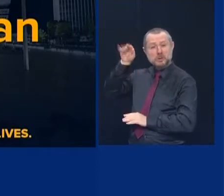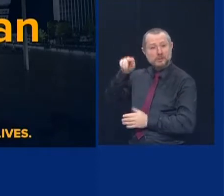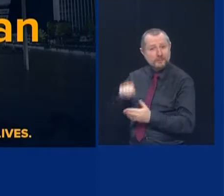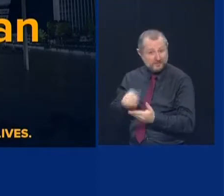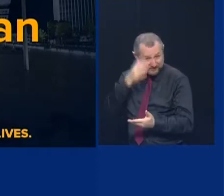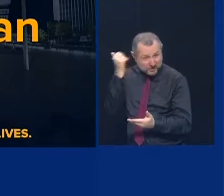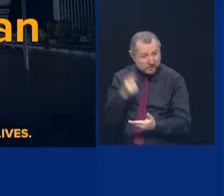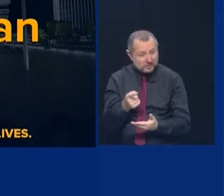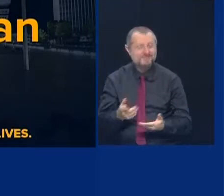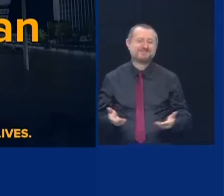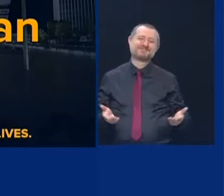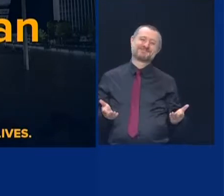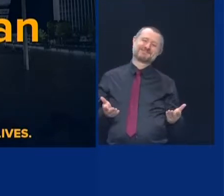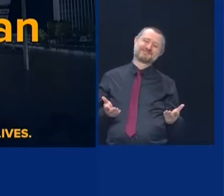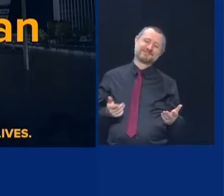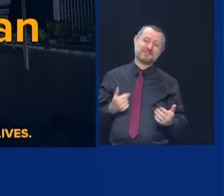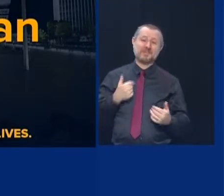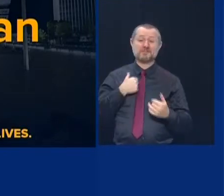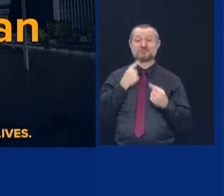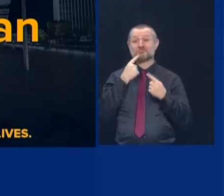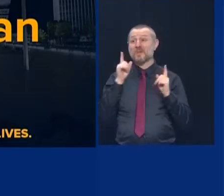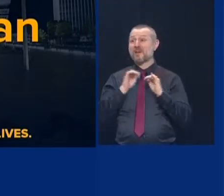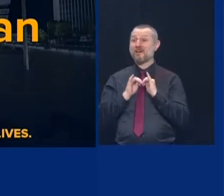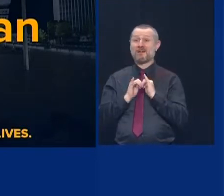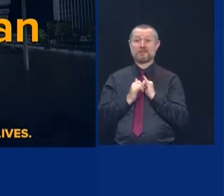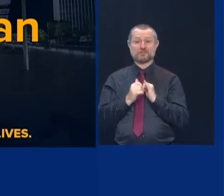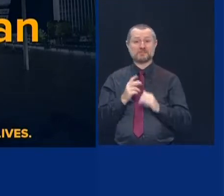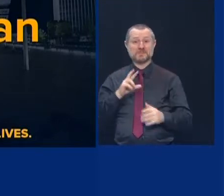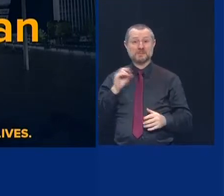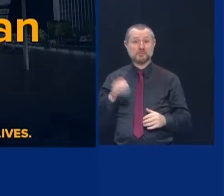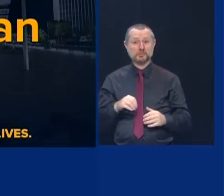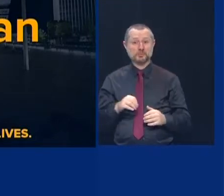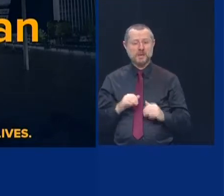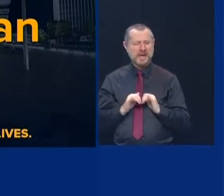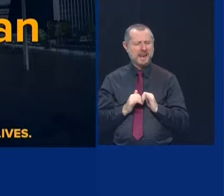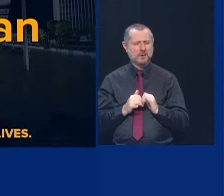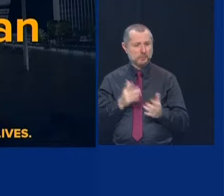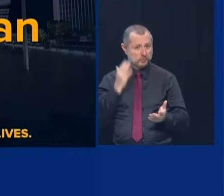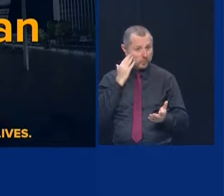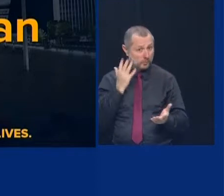HOW QUICKLY CAN WE FORGET WHAT WE JUST WENT THROUGH SEVERAL